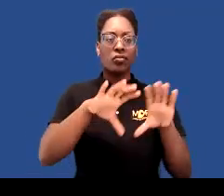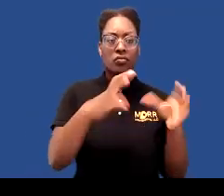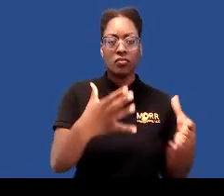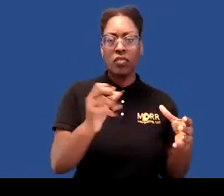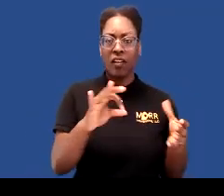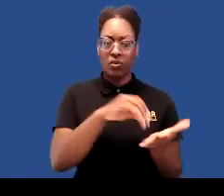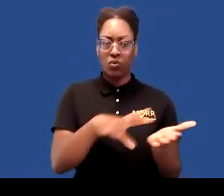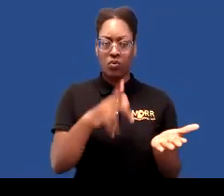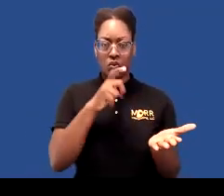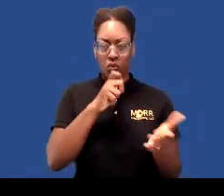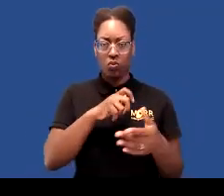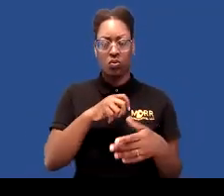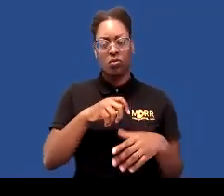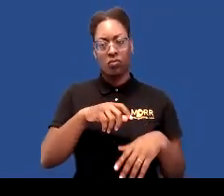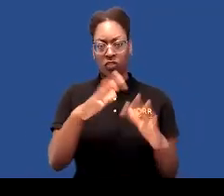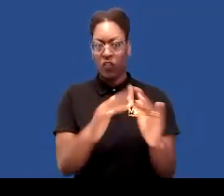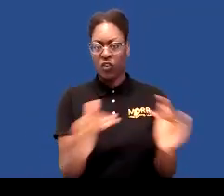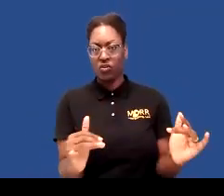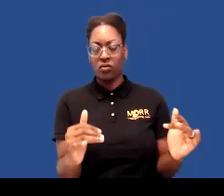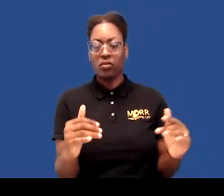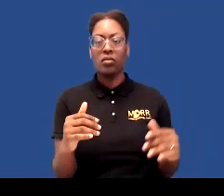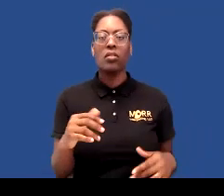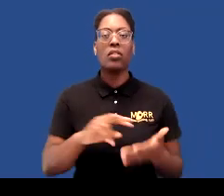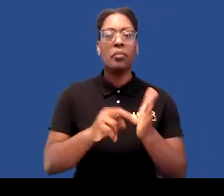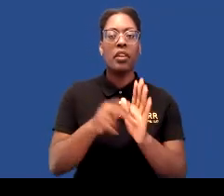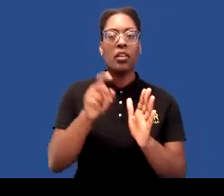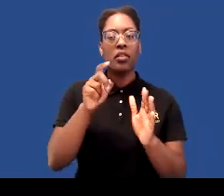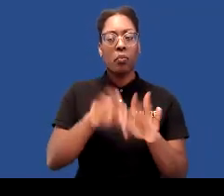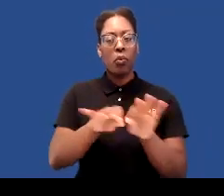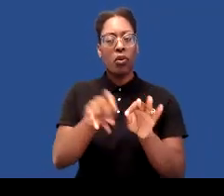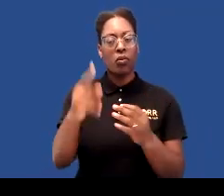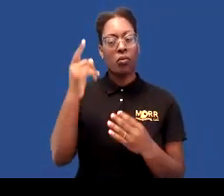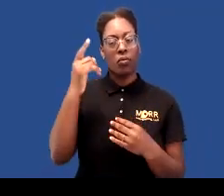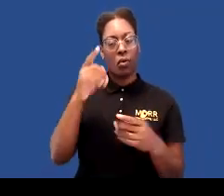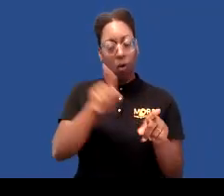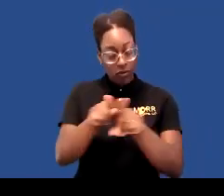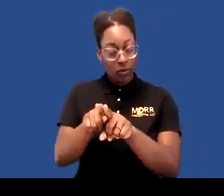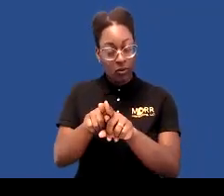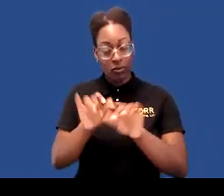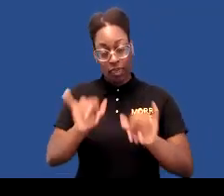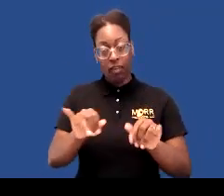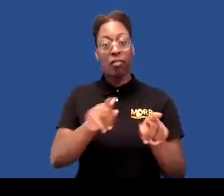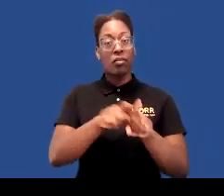your own criteria of judgments and how you assess papers and what you're willing to work with the student on